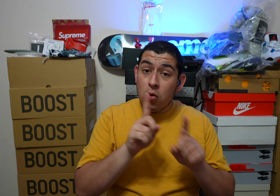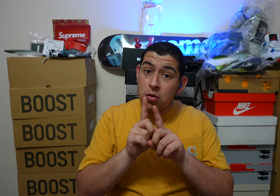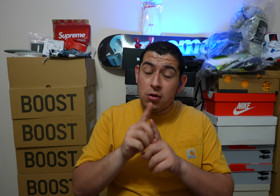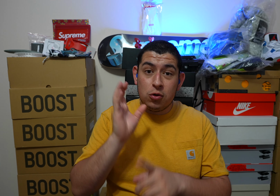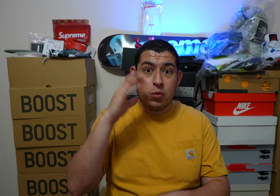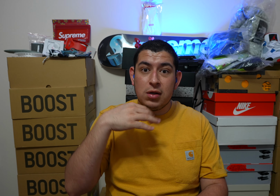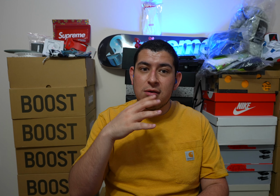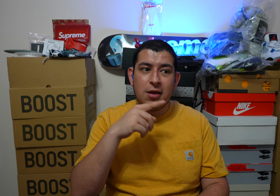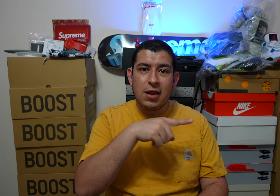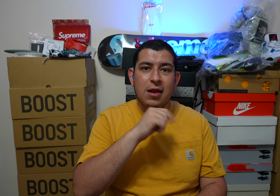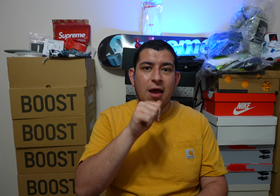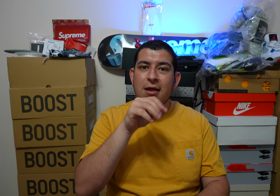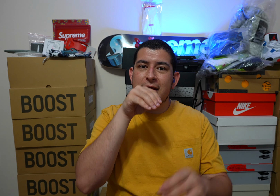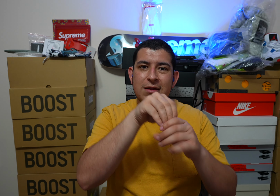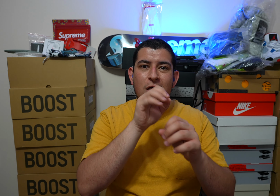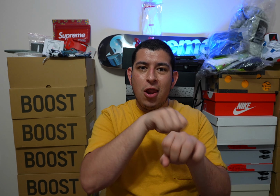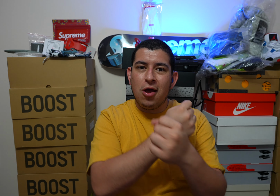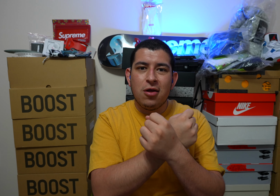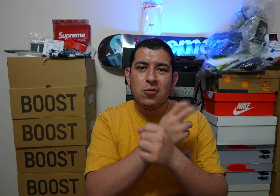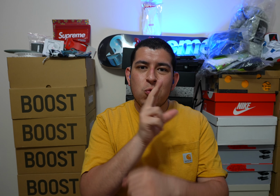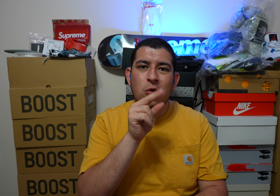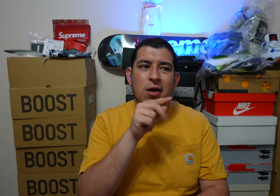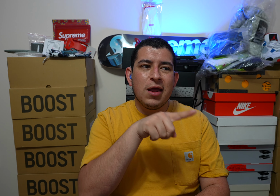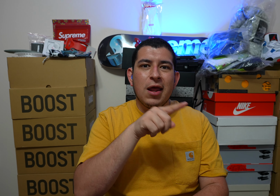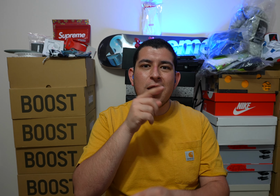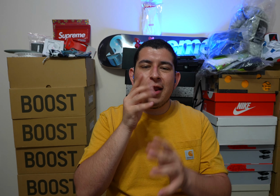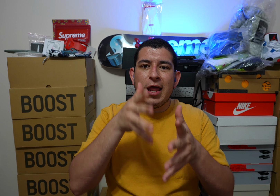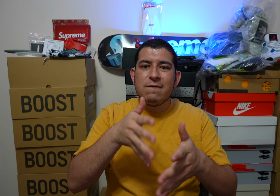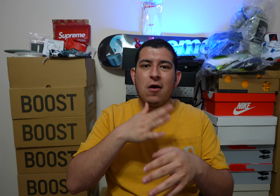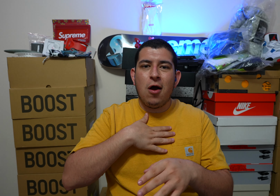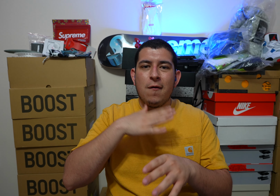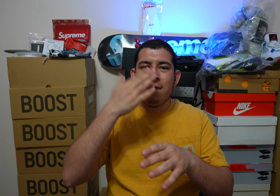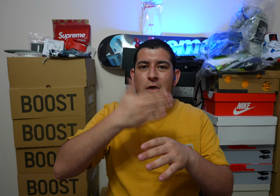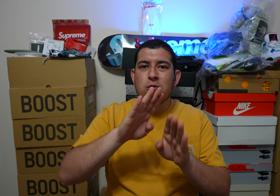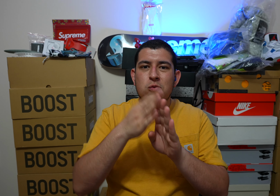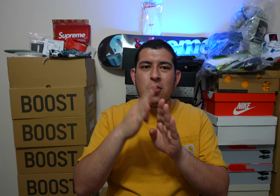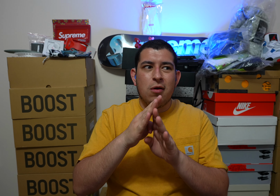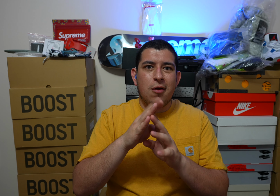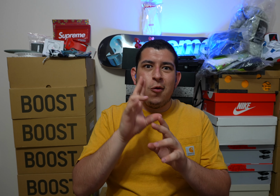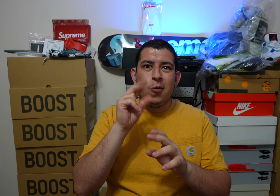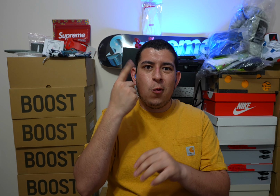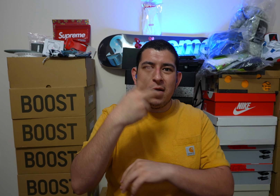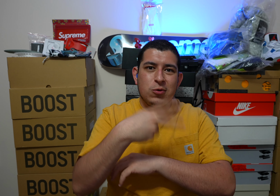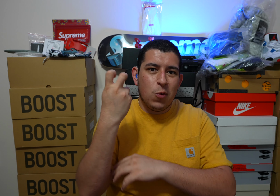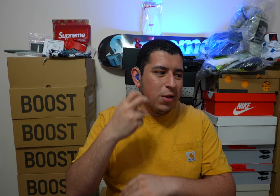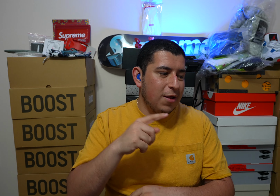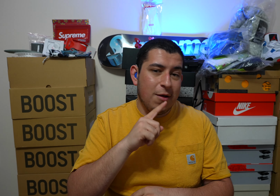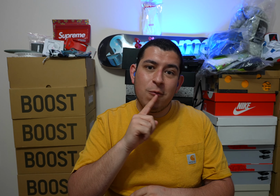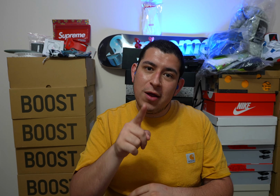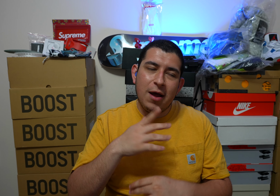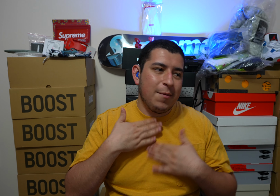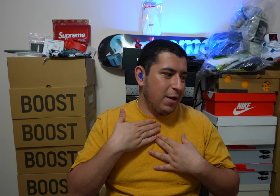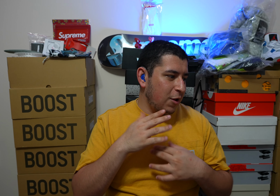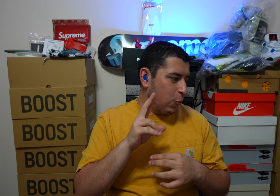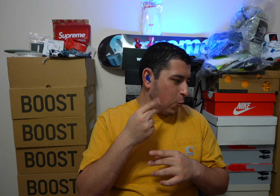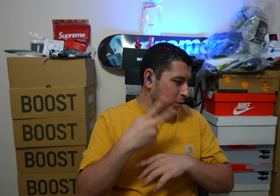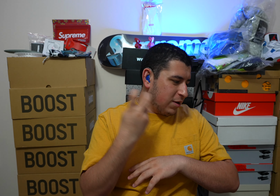Also, it was left on my front door with a locker. I am surprised that it has not been stolen.